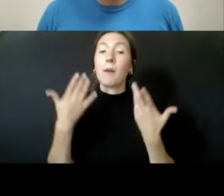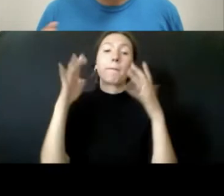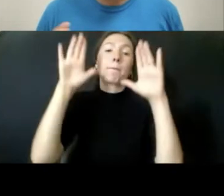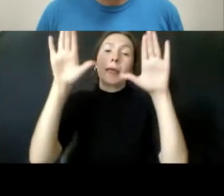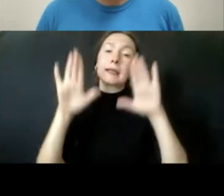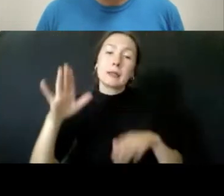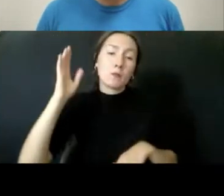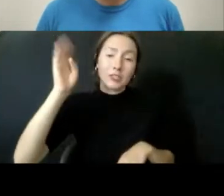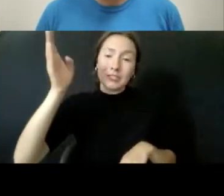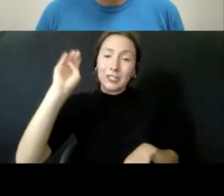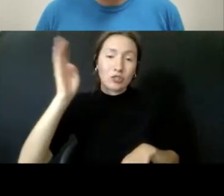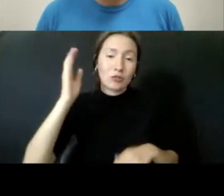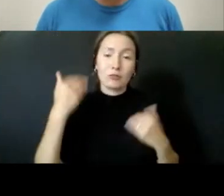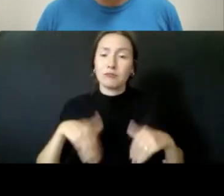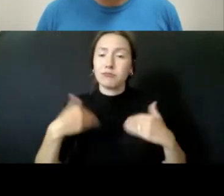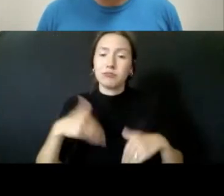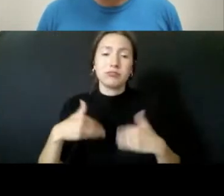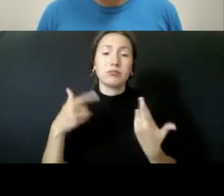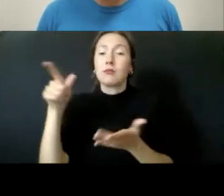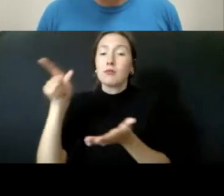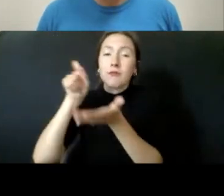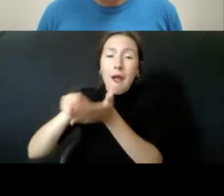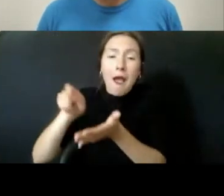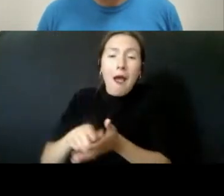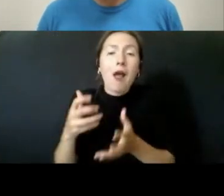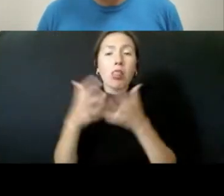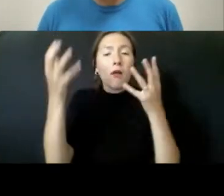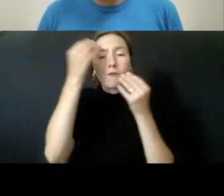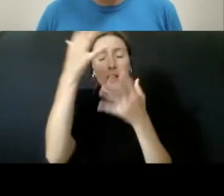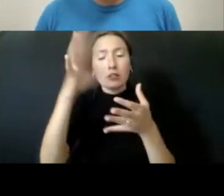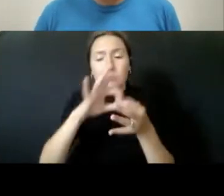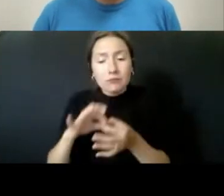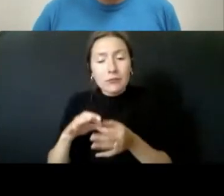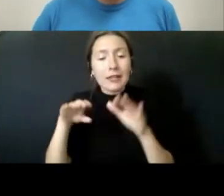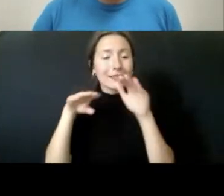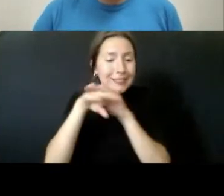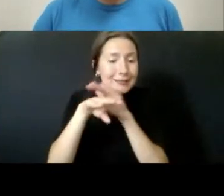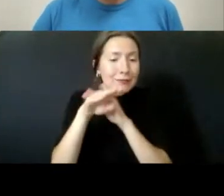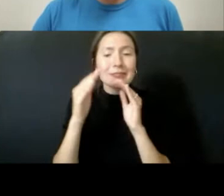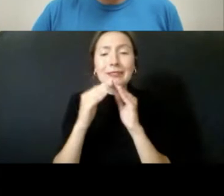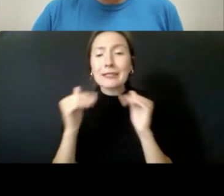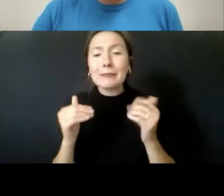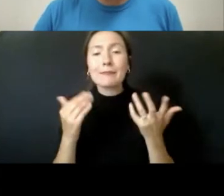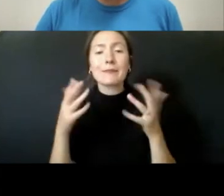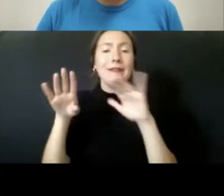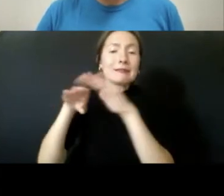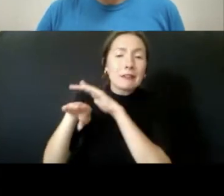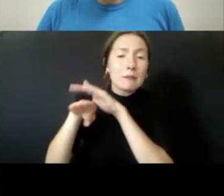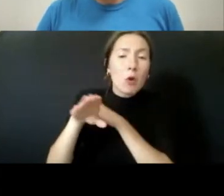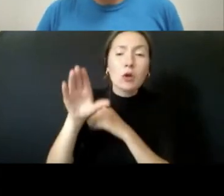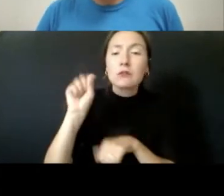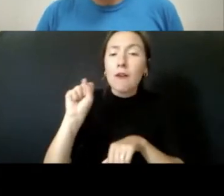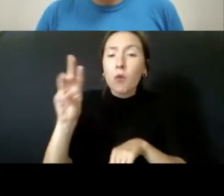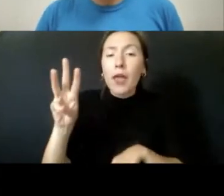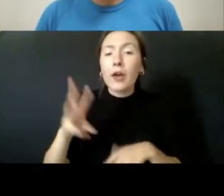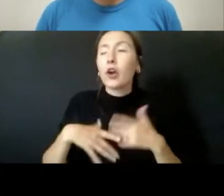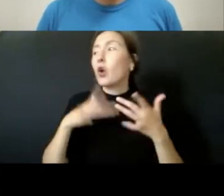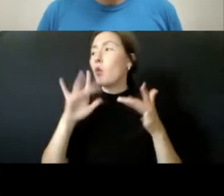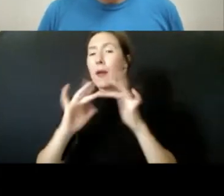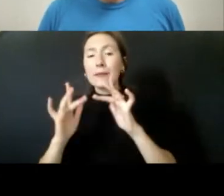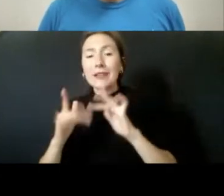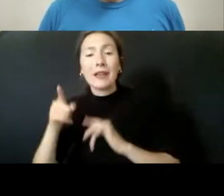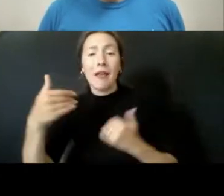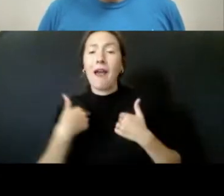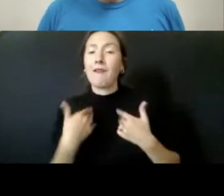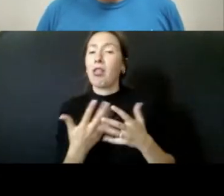systems accessible software websites and things like that look at web services and consulting